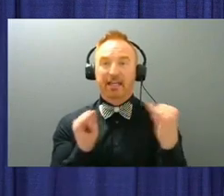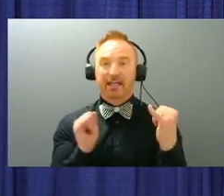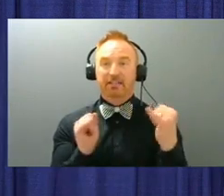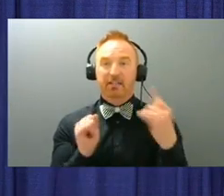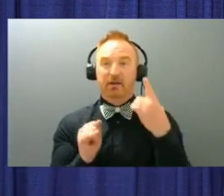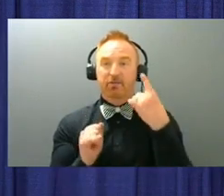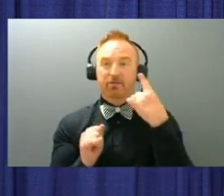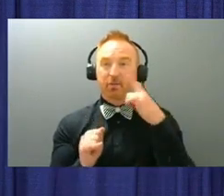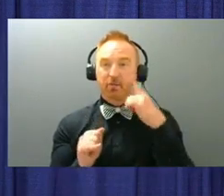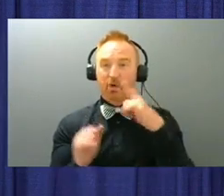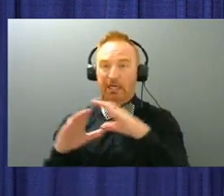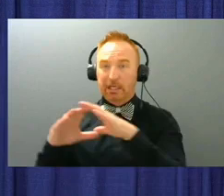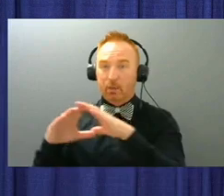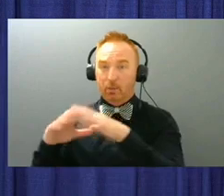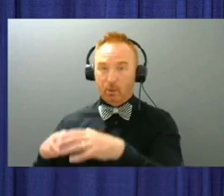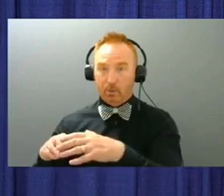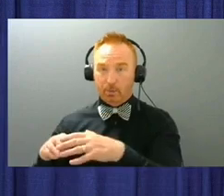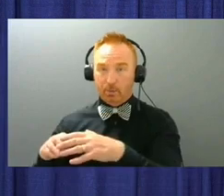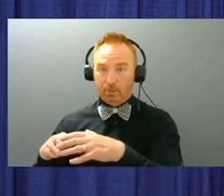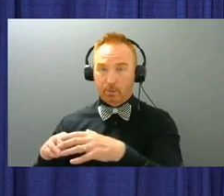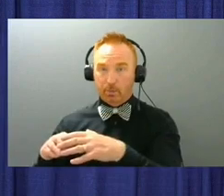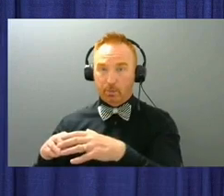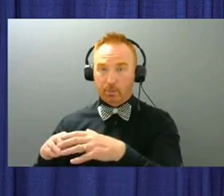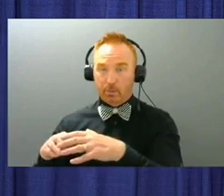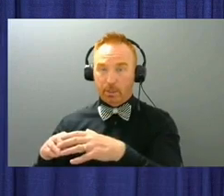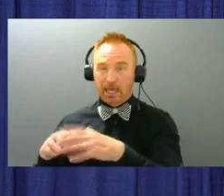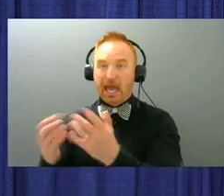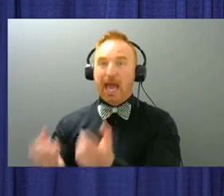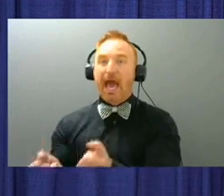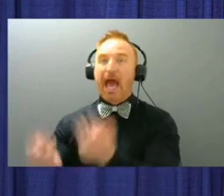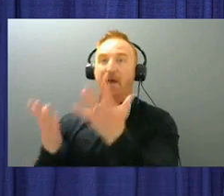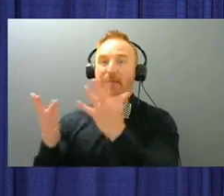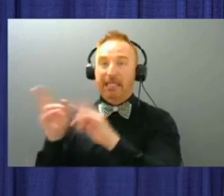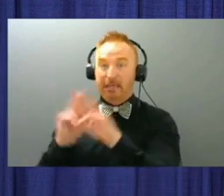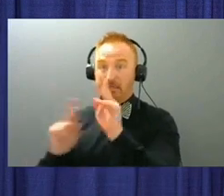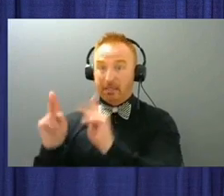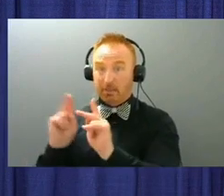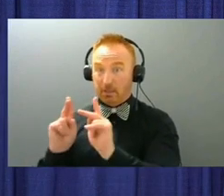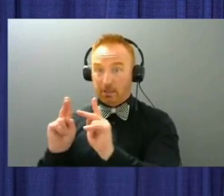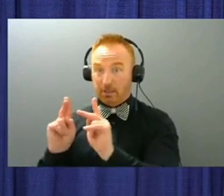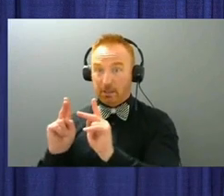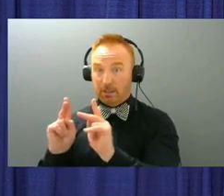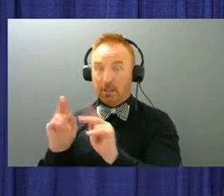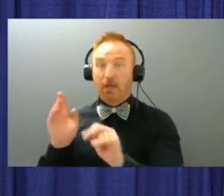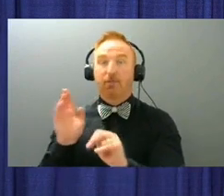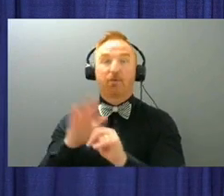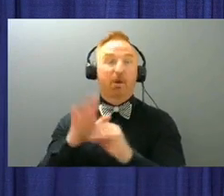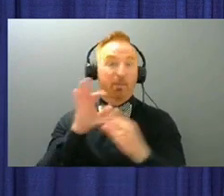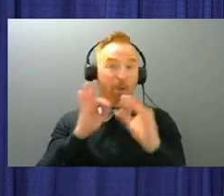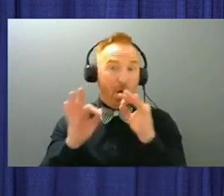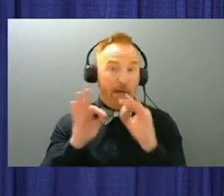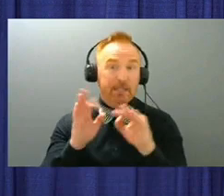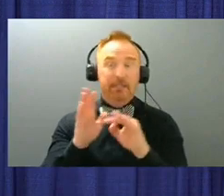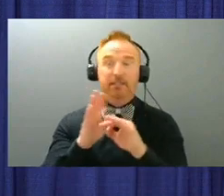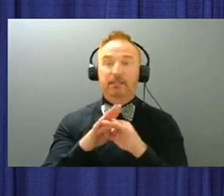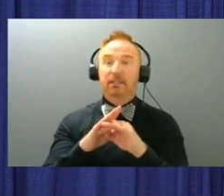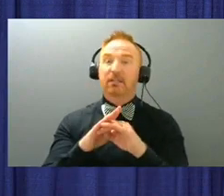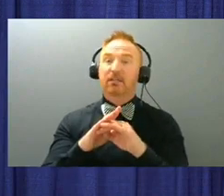what are the guidelines for groups, how many people and how it can be done for parties and